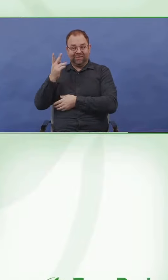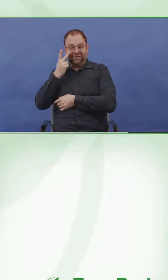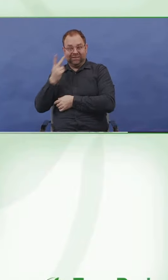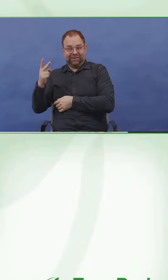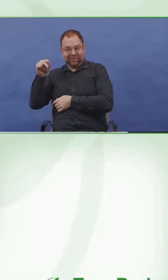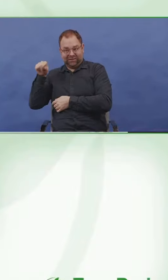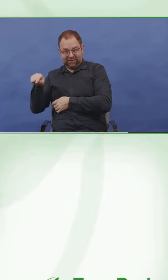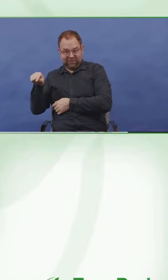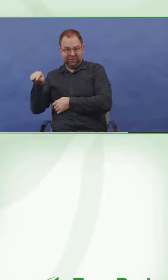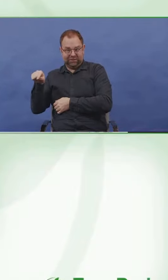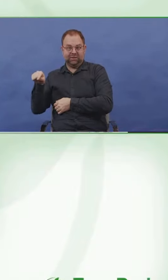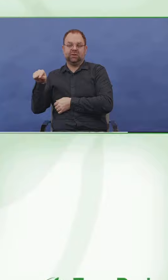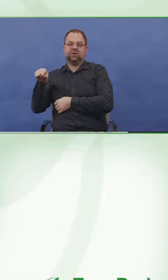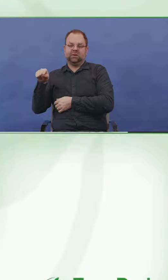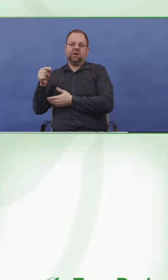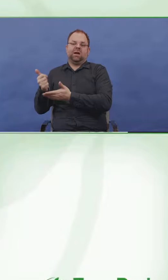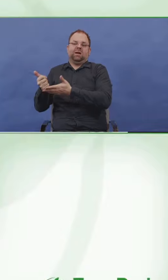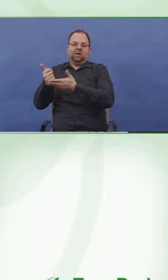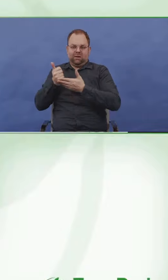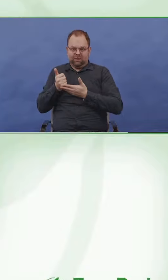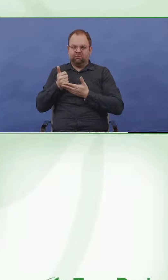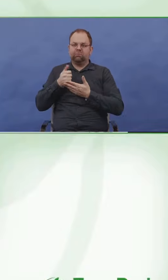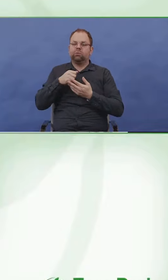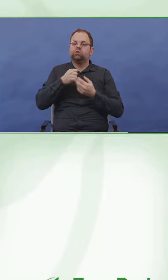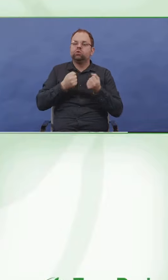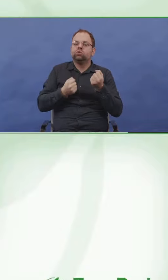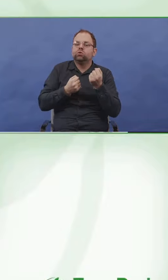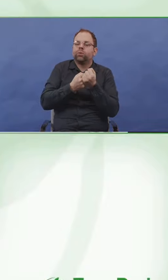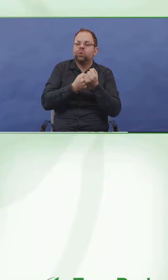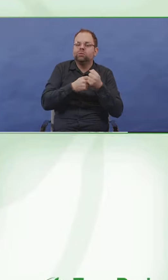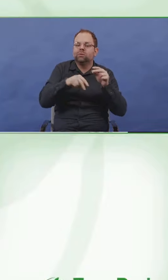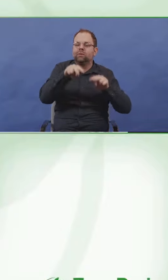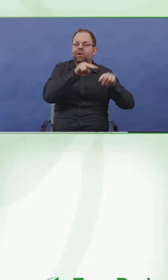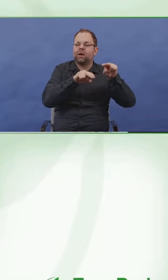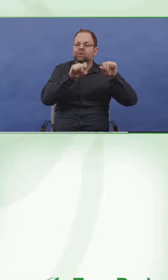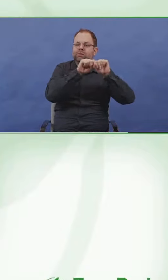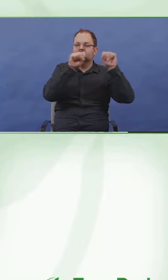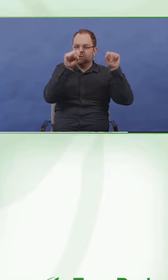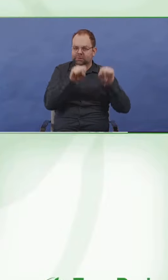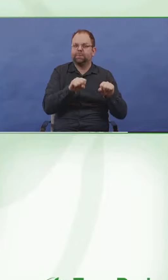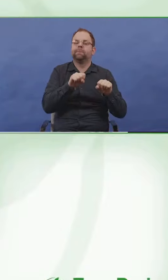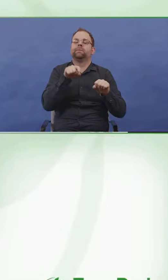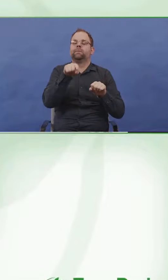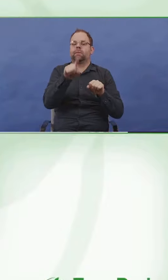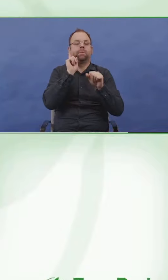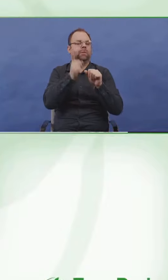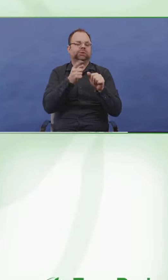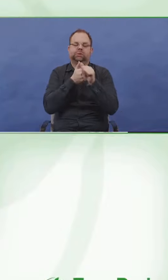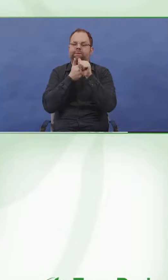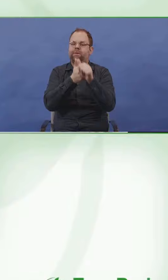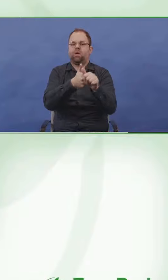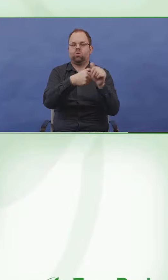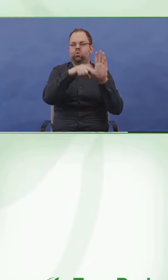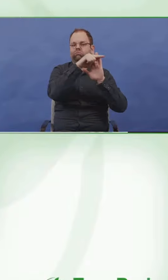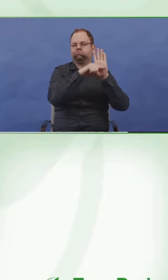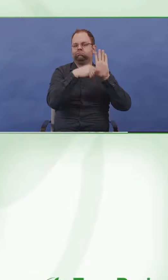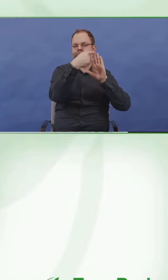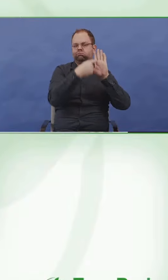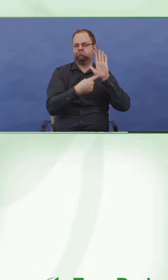Their economy should not betray persons with disabilities as passive care recipients but recognise them as both care